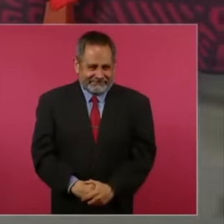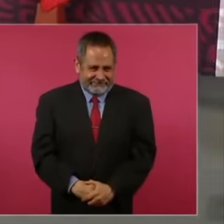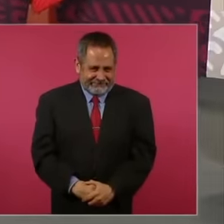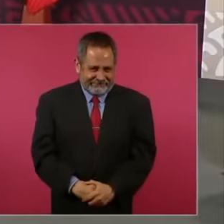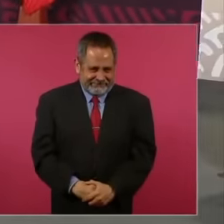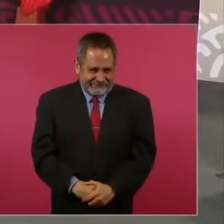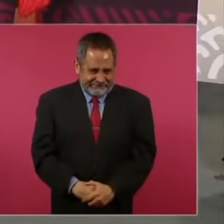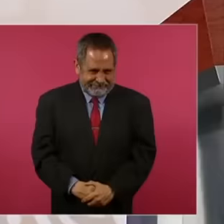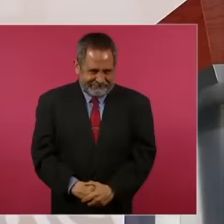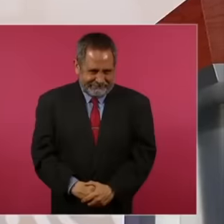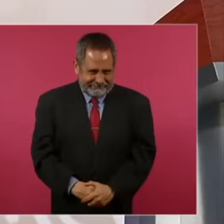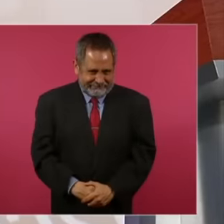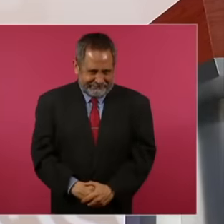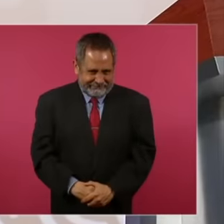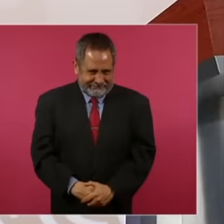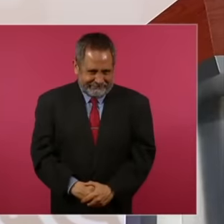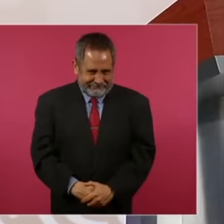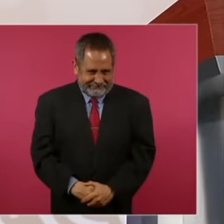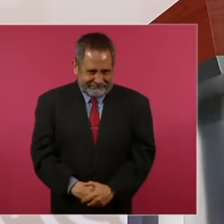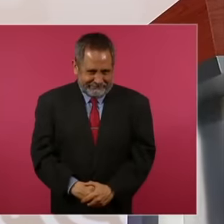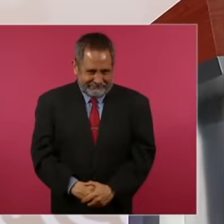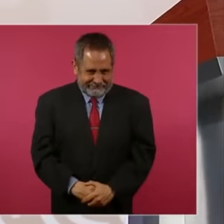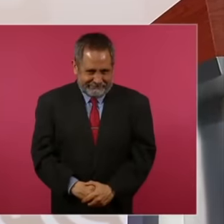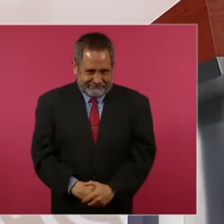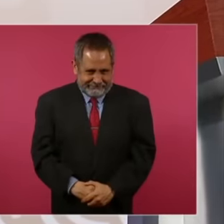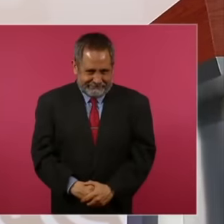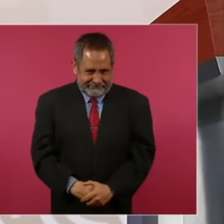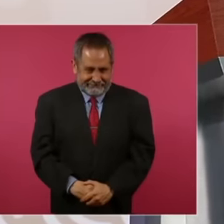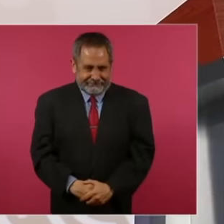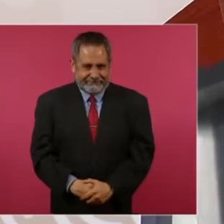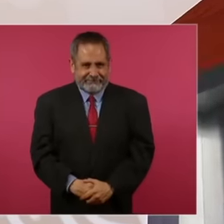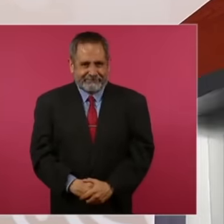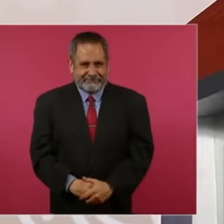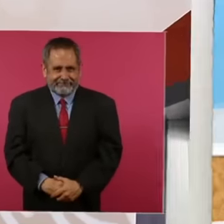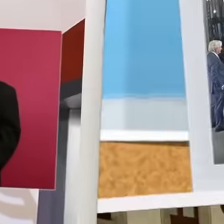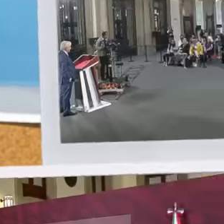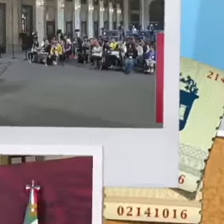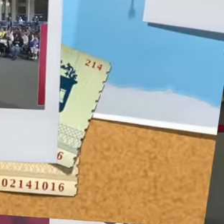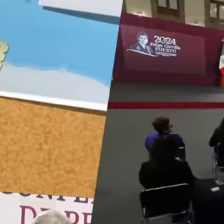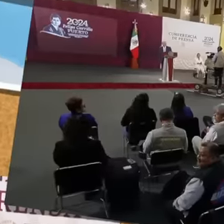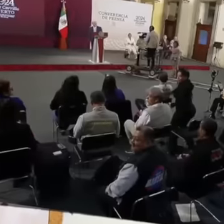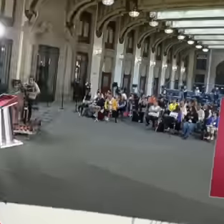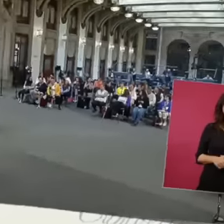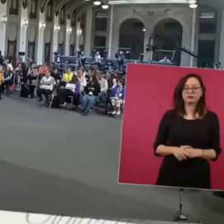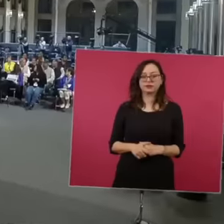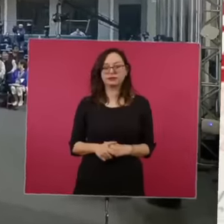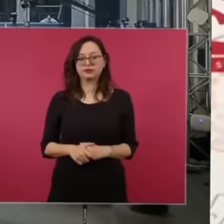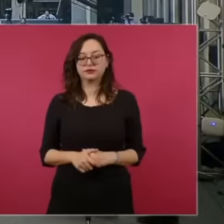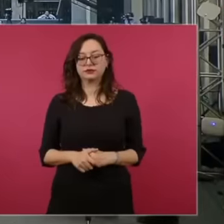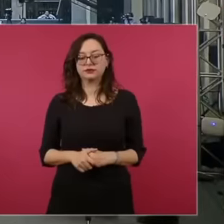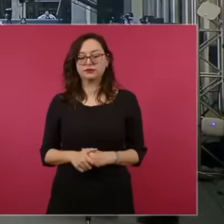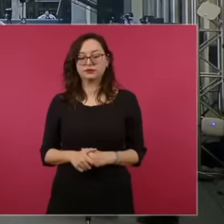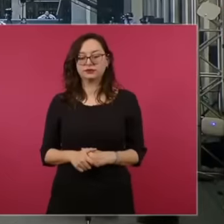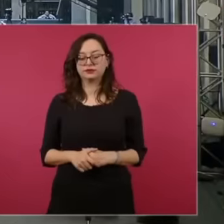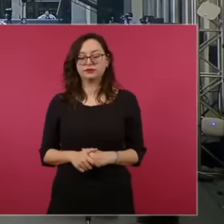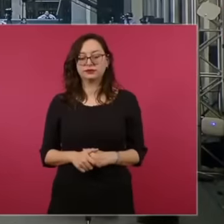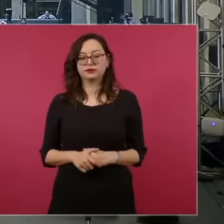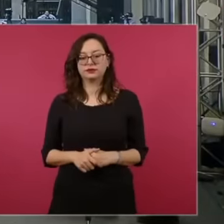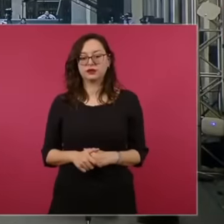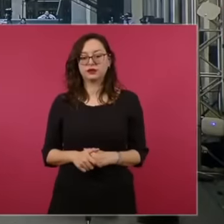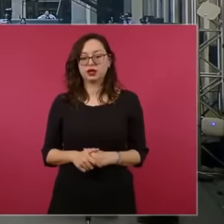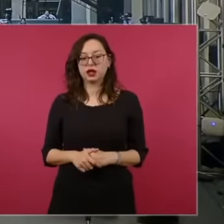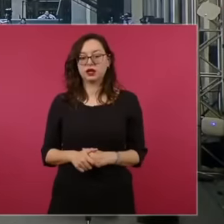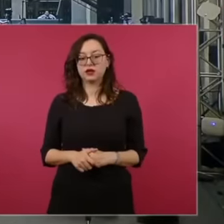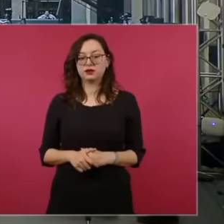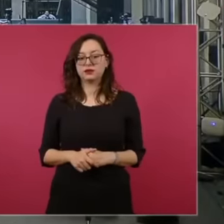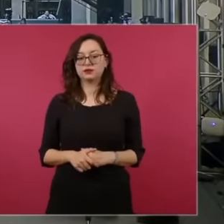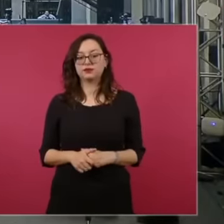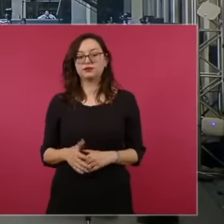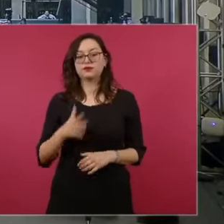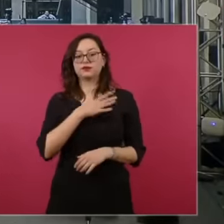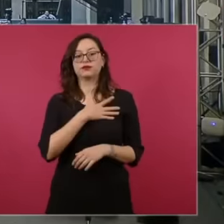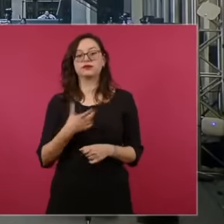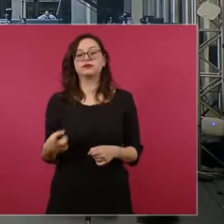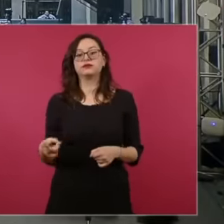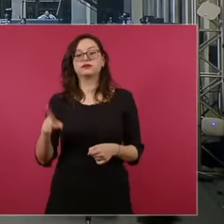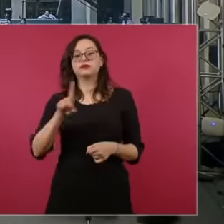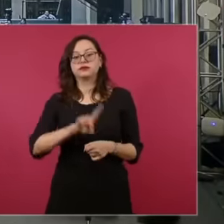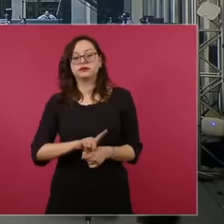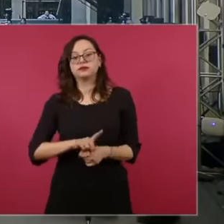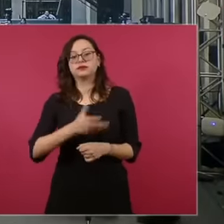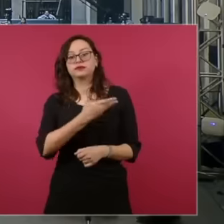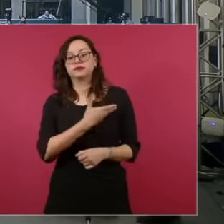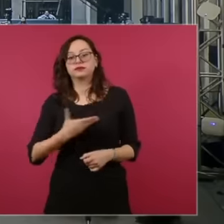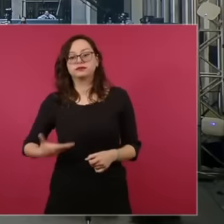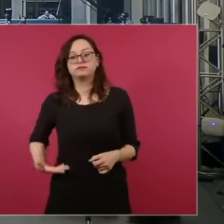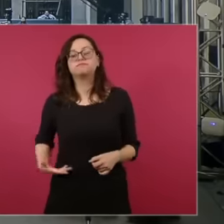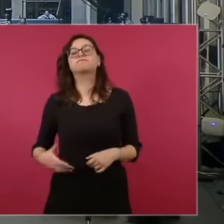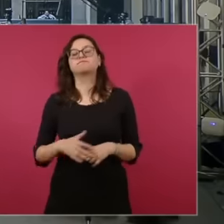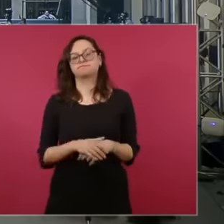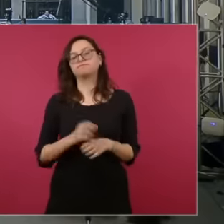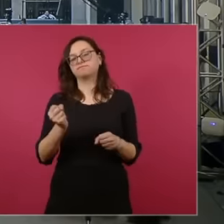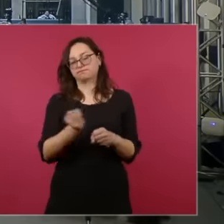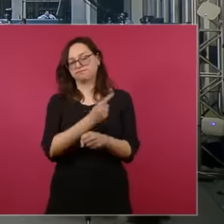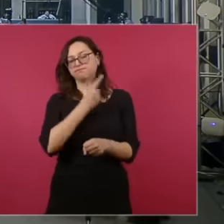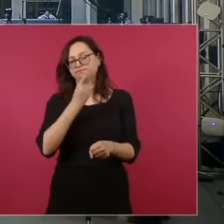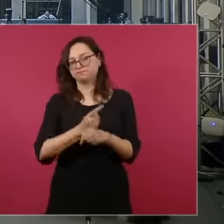Let's see. Good morning, Mr. President. Thank you very much for the opportunity. Thank you to all your